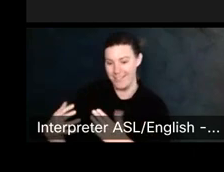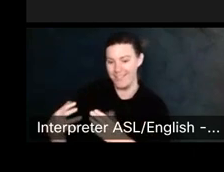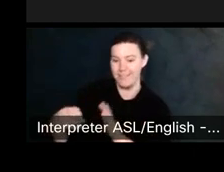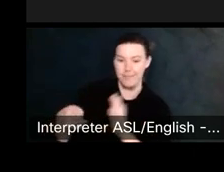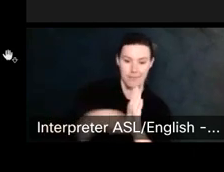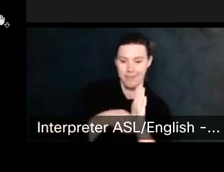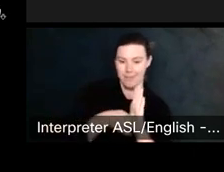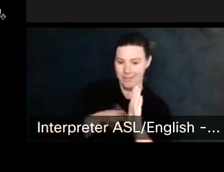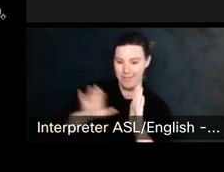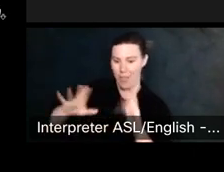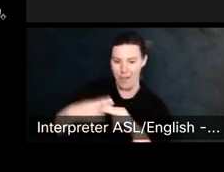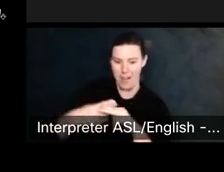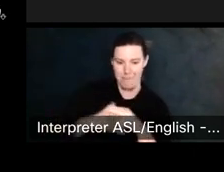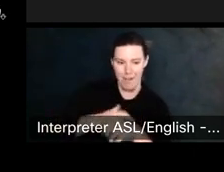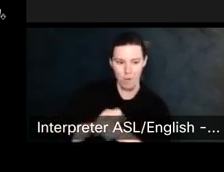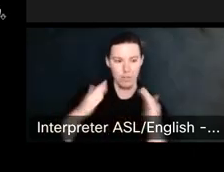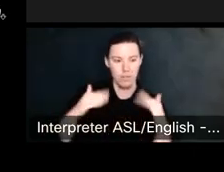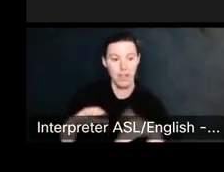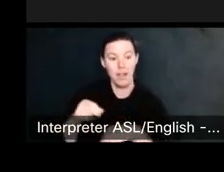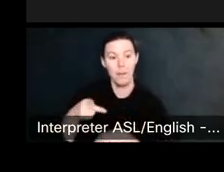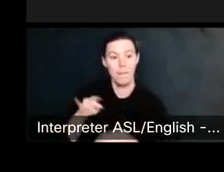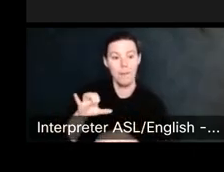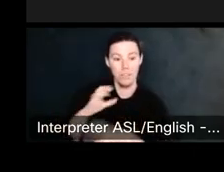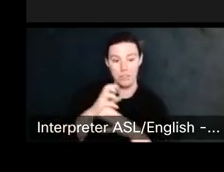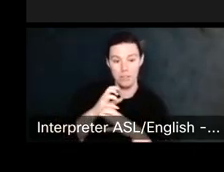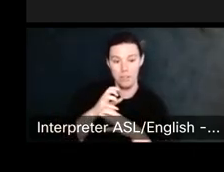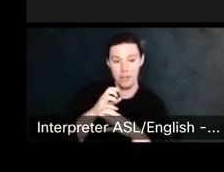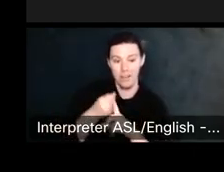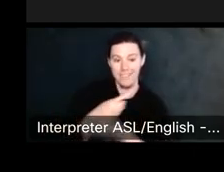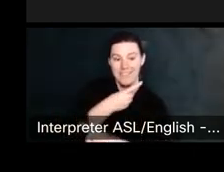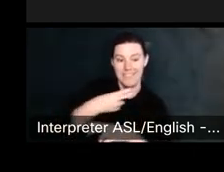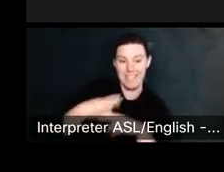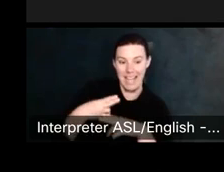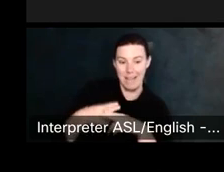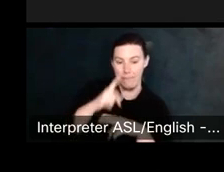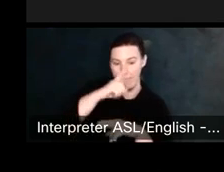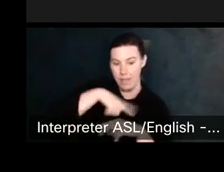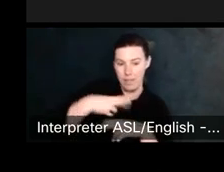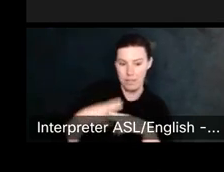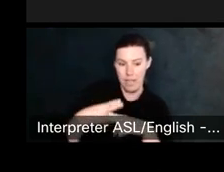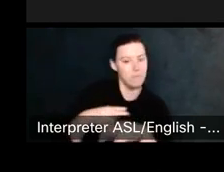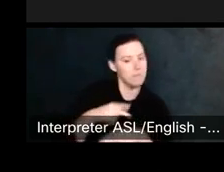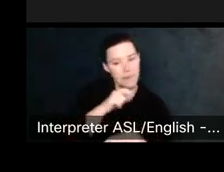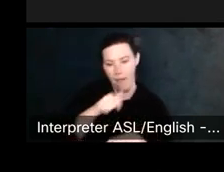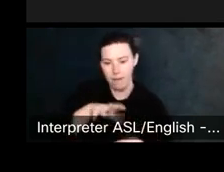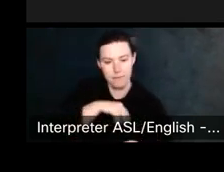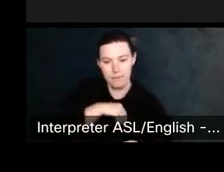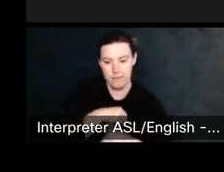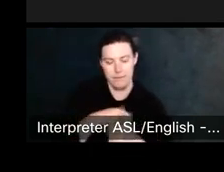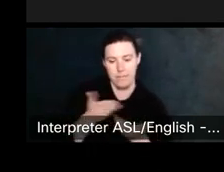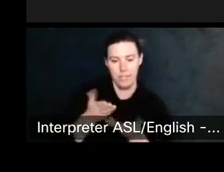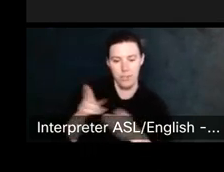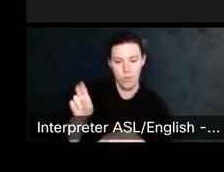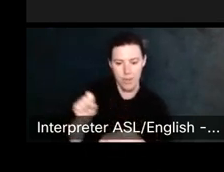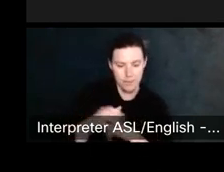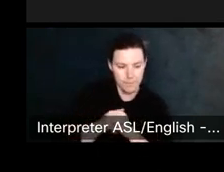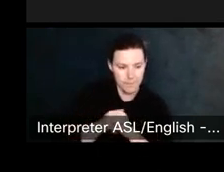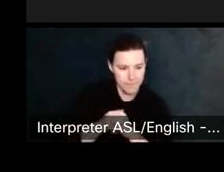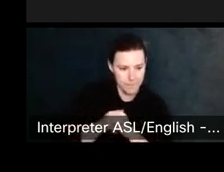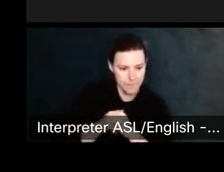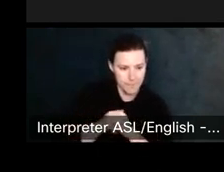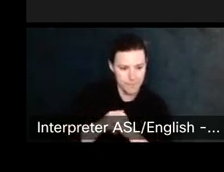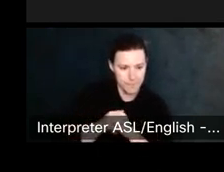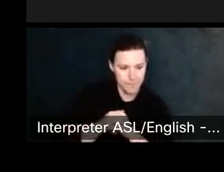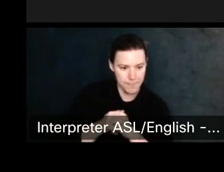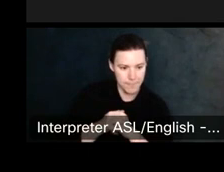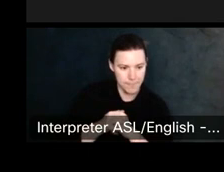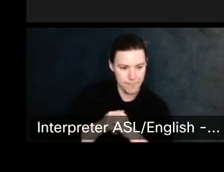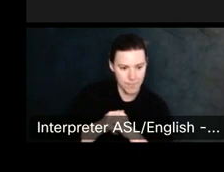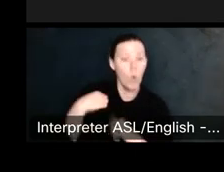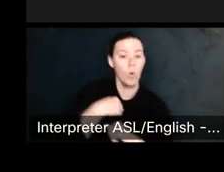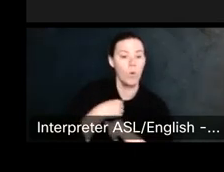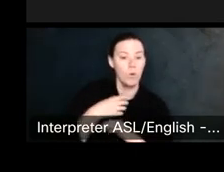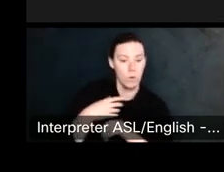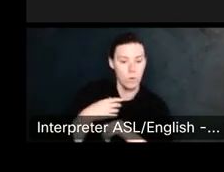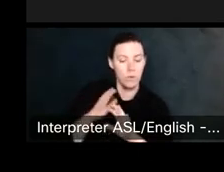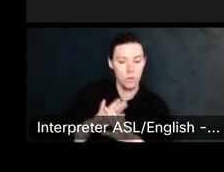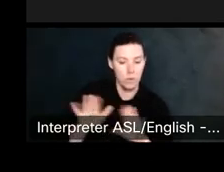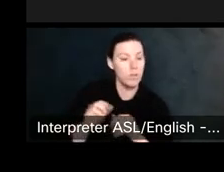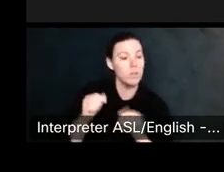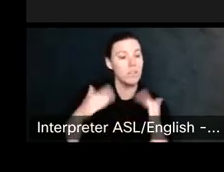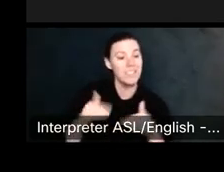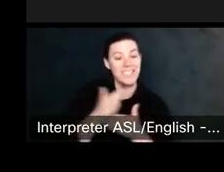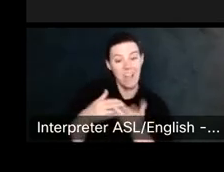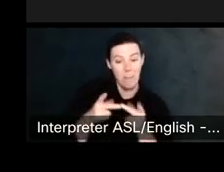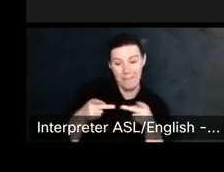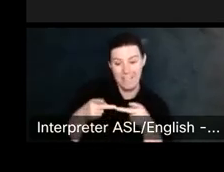Uh, also artists are allowed the right of integrity the right to prevent the vacation mutilation or distortion of any work. In some cases. It can even mean that you have the right to prevent them from being destroyed. However, it's really important to understand.